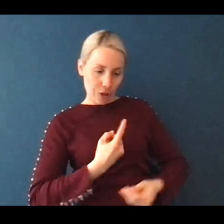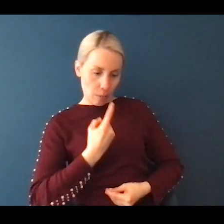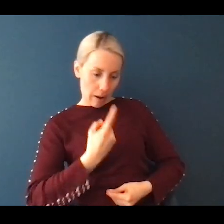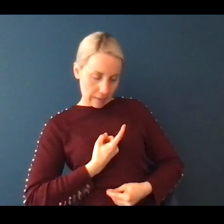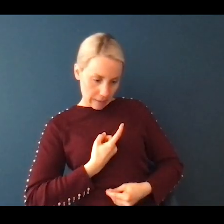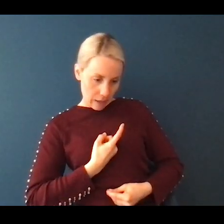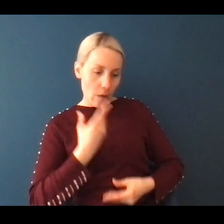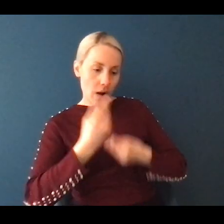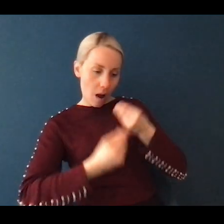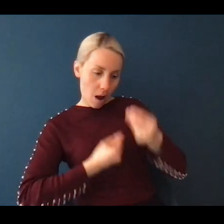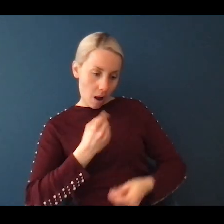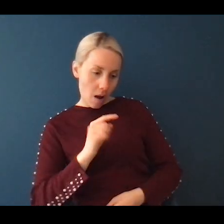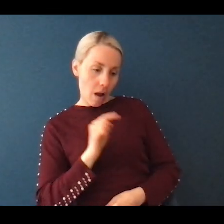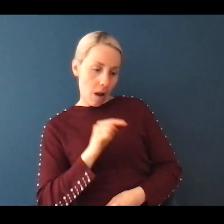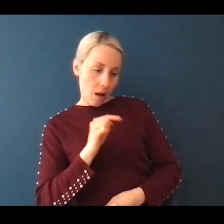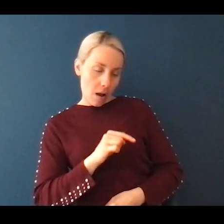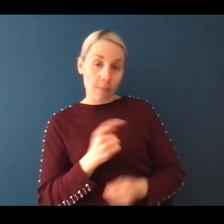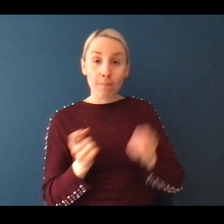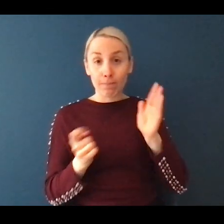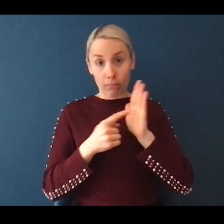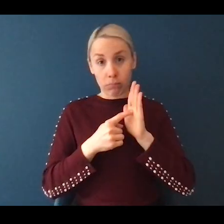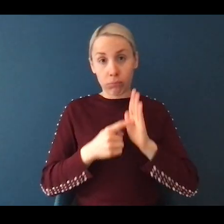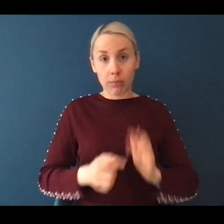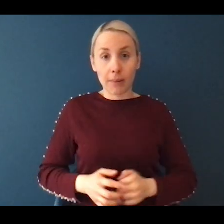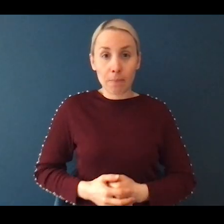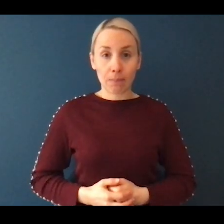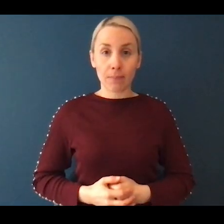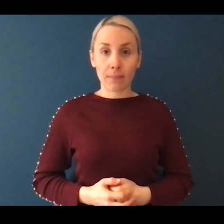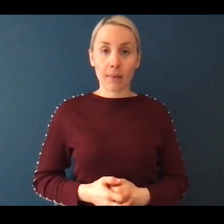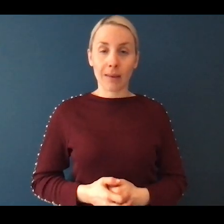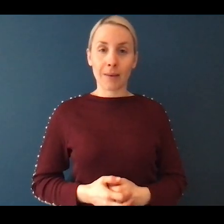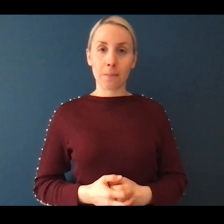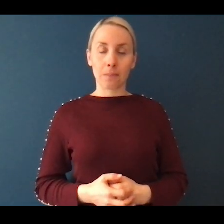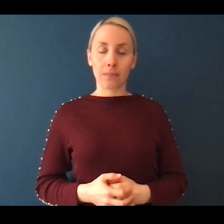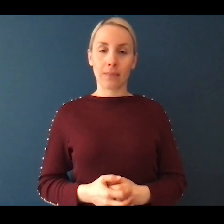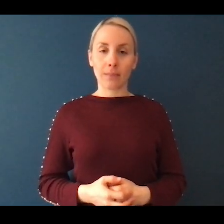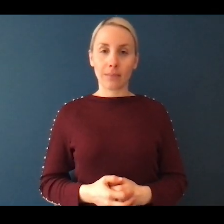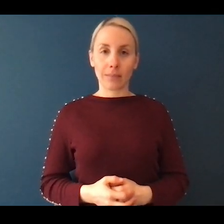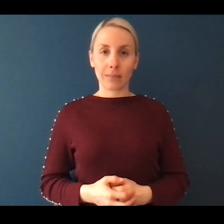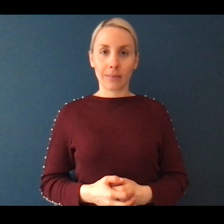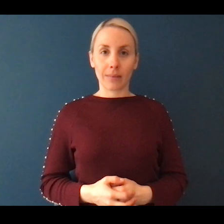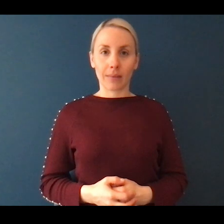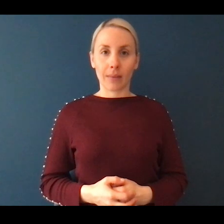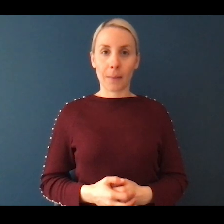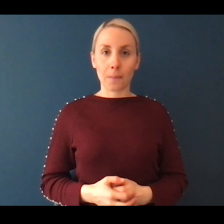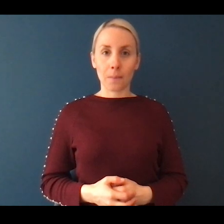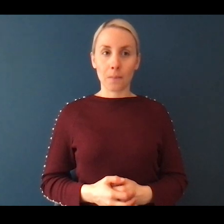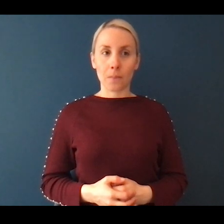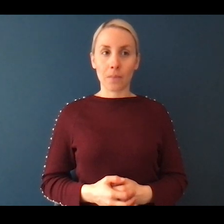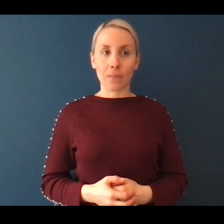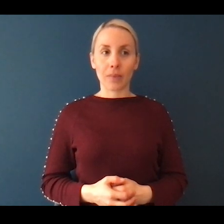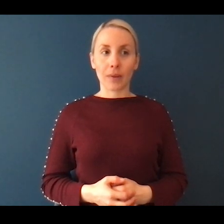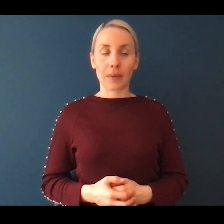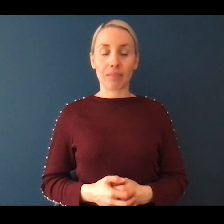put that on the side. I think it’s such a good point about thinking about why you